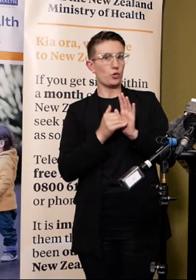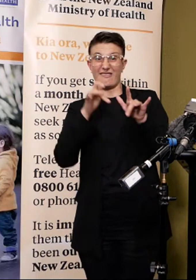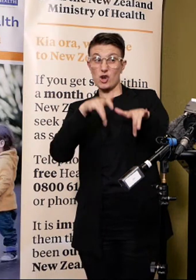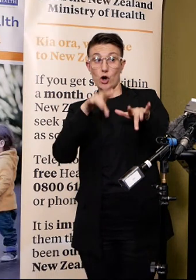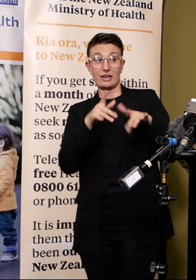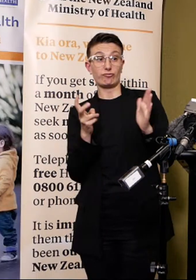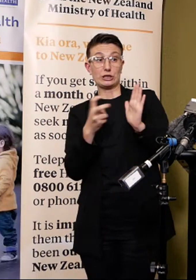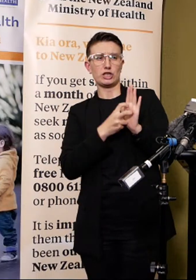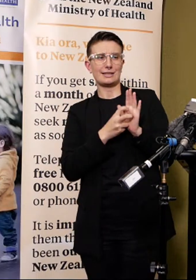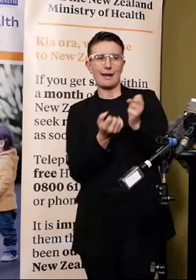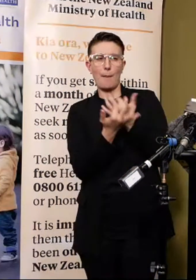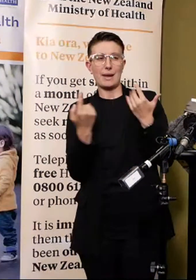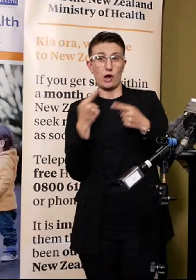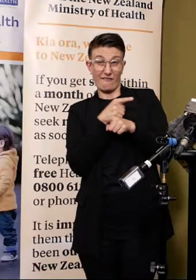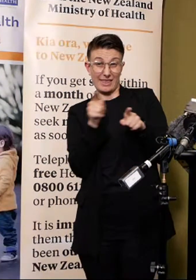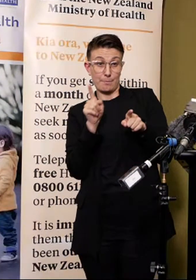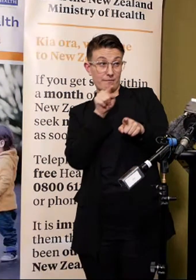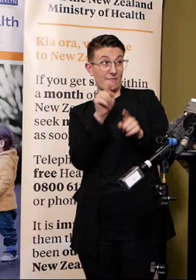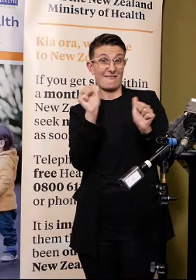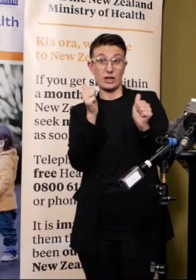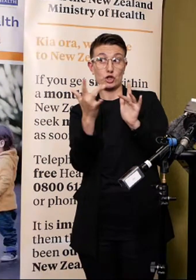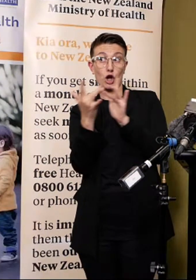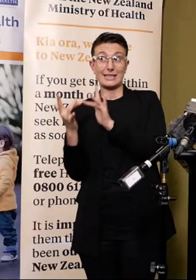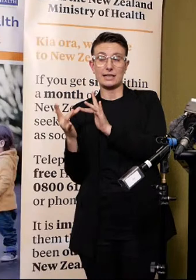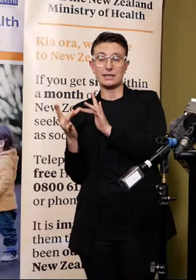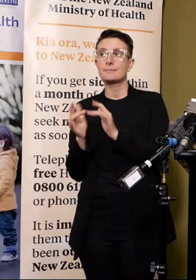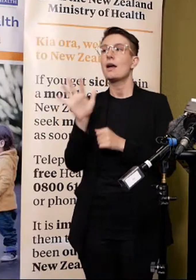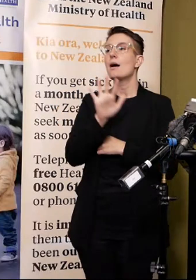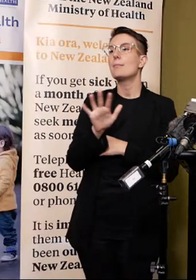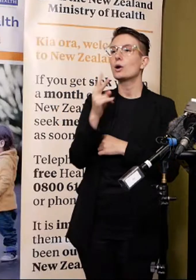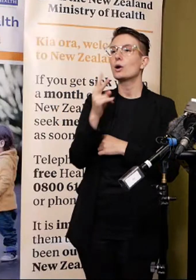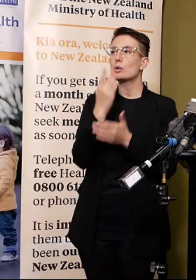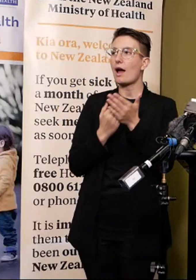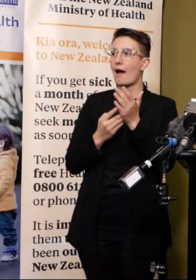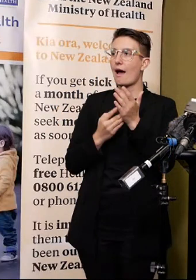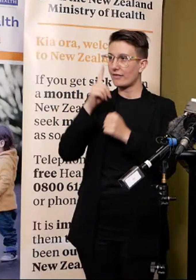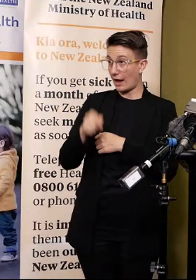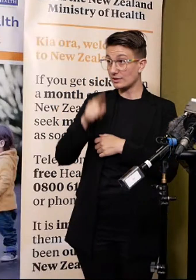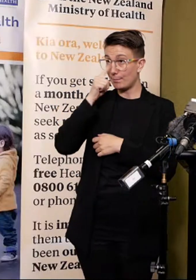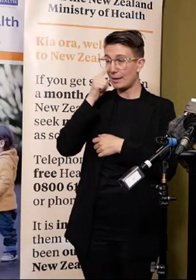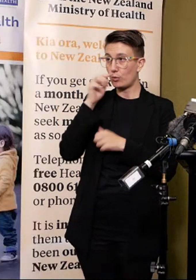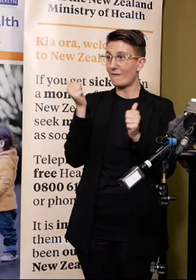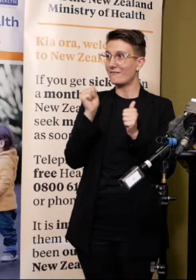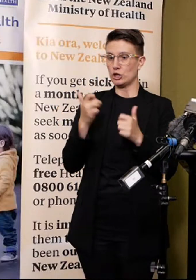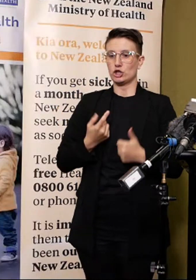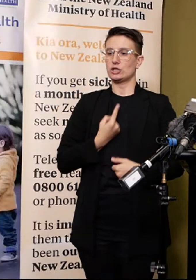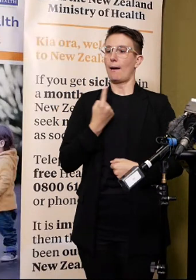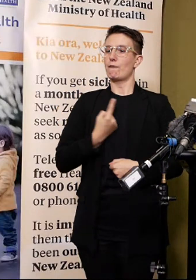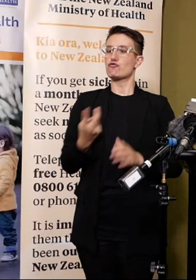So as of midnight last night, around 2 and 1/2 thousand people had self registered. And I know that HealthOne is working